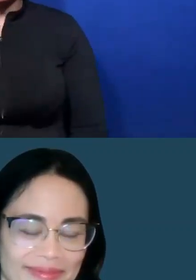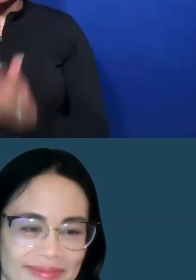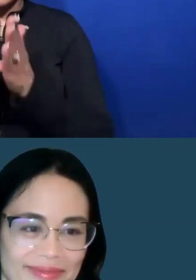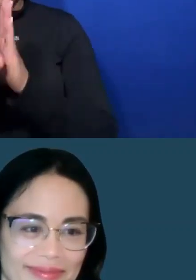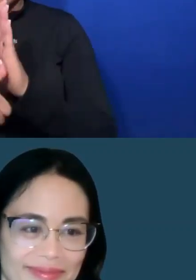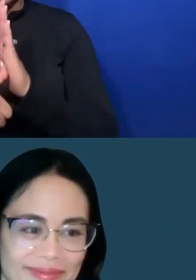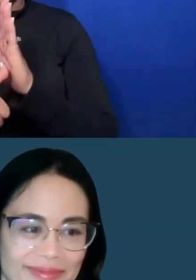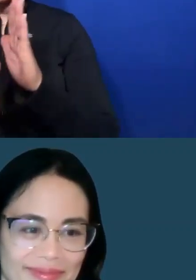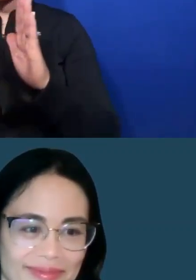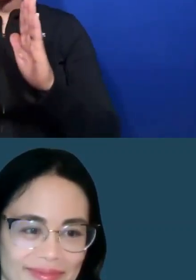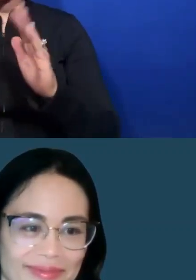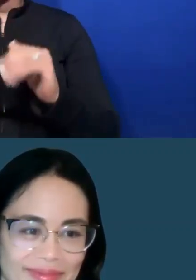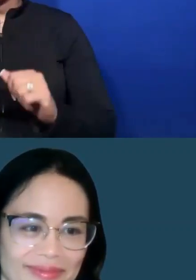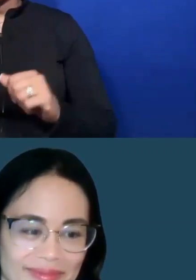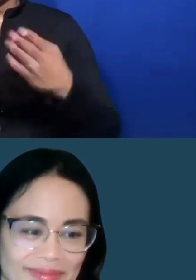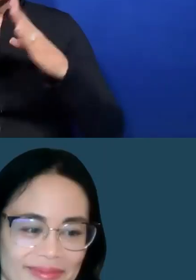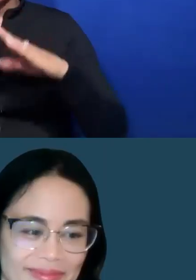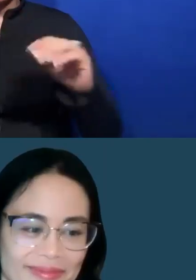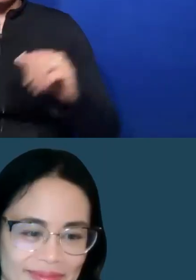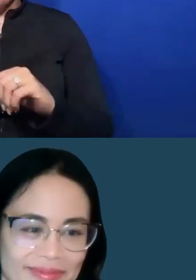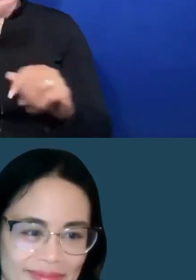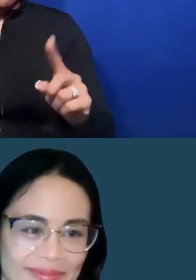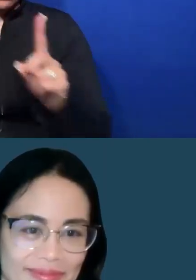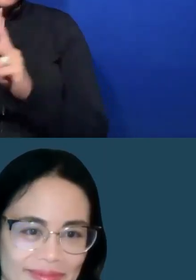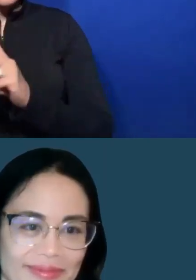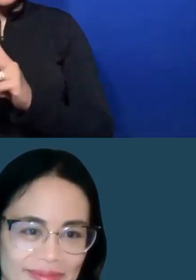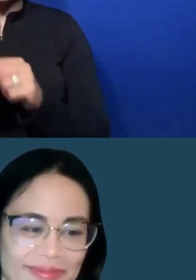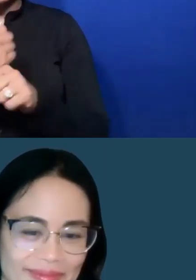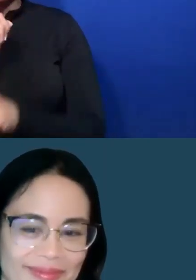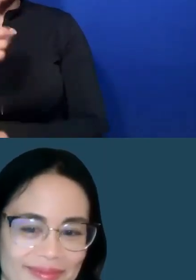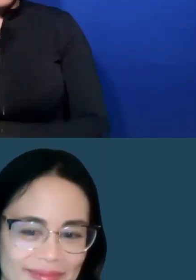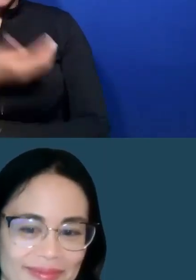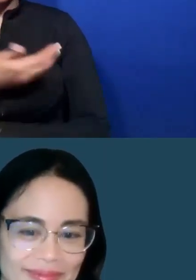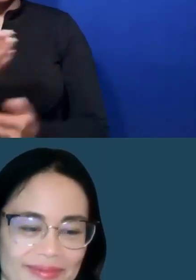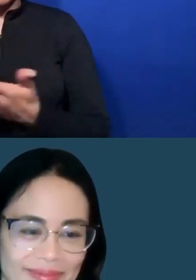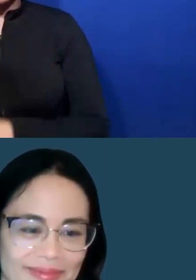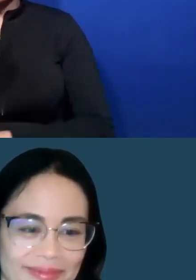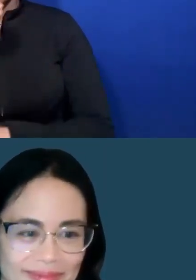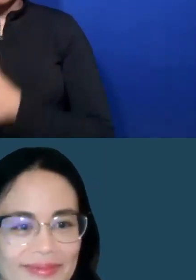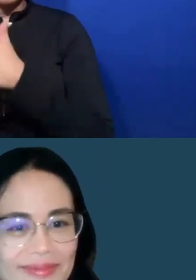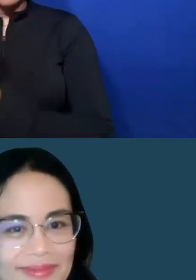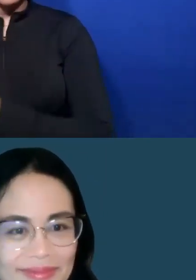of the disability community and make sure that our rights are not threatened by these budget cuts. And,